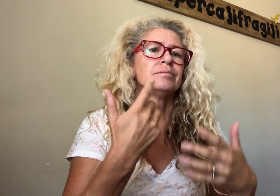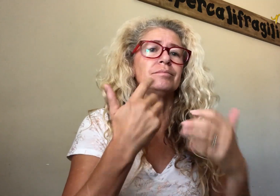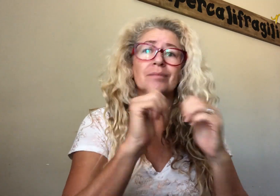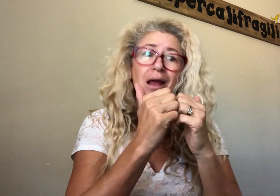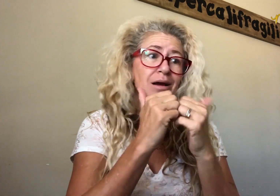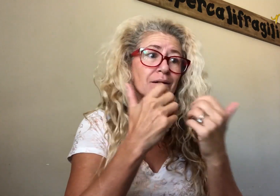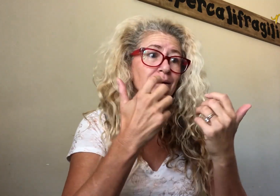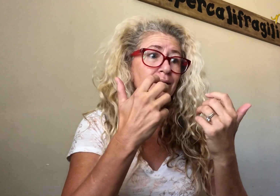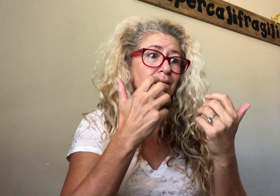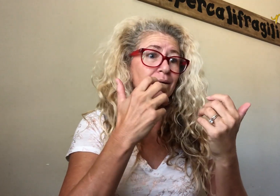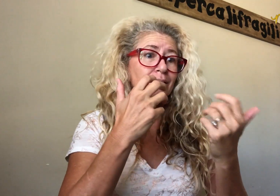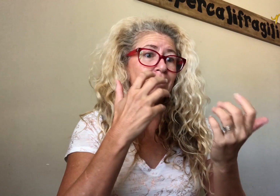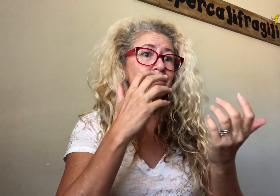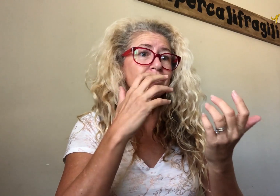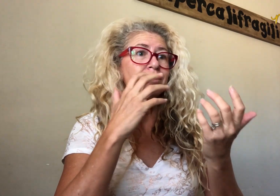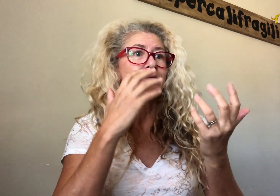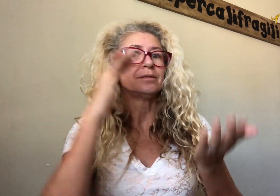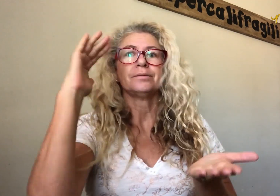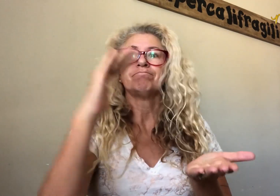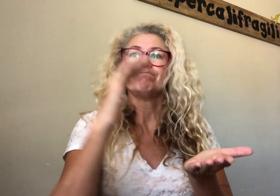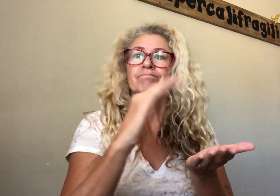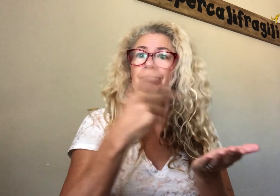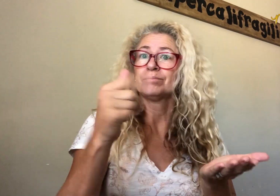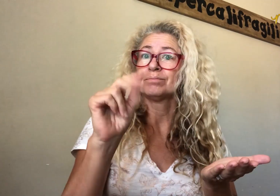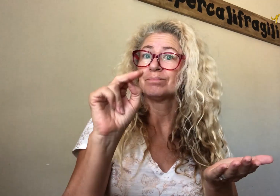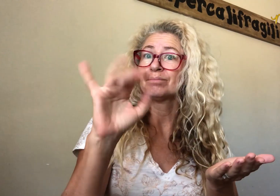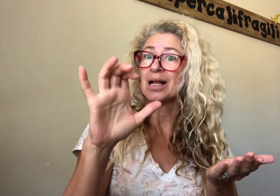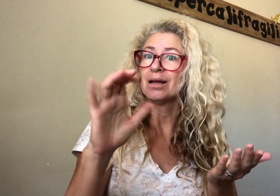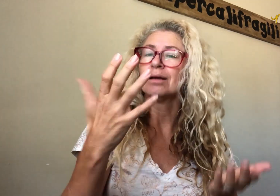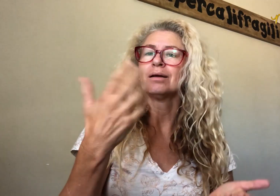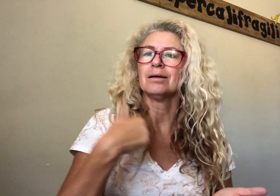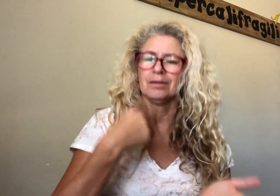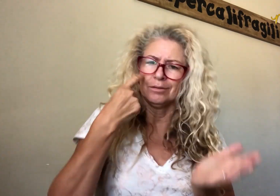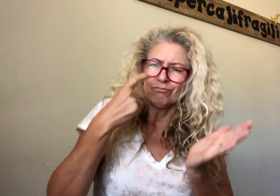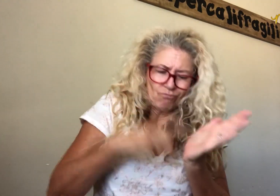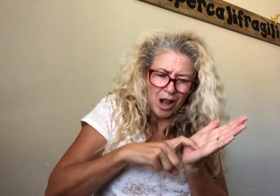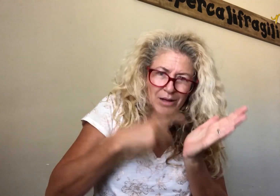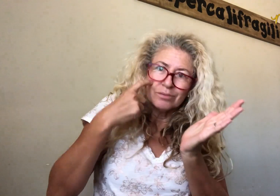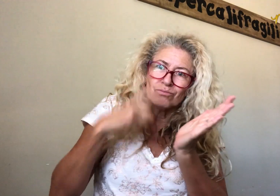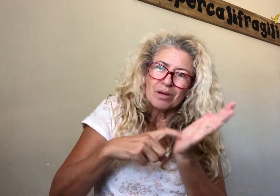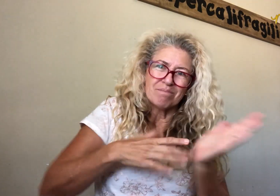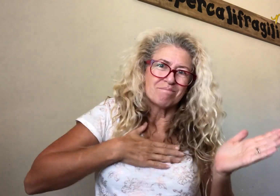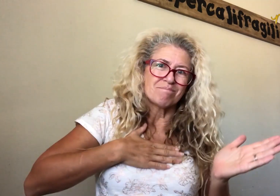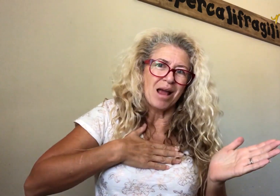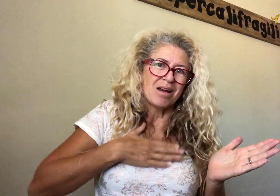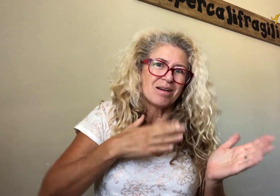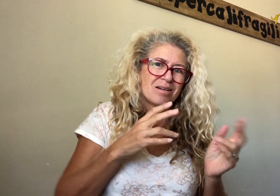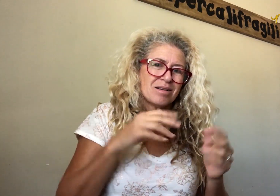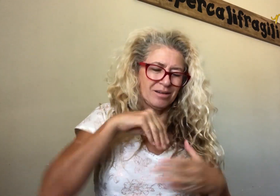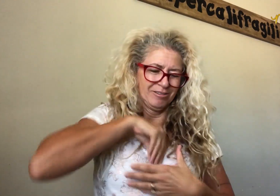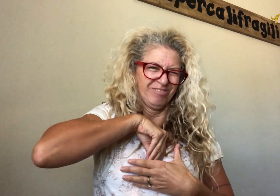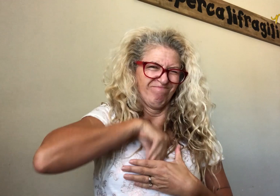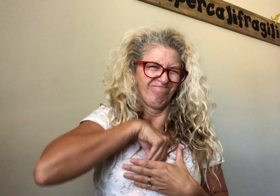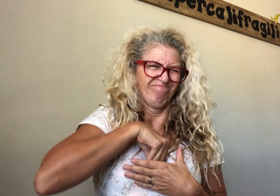To help alleviate my own panic, I look inward, to my core.